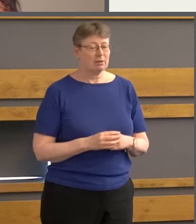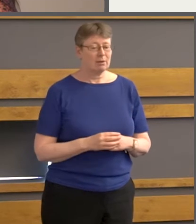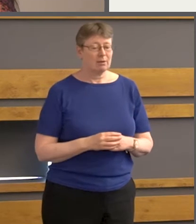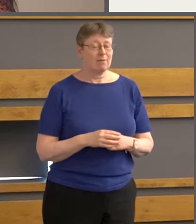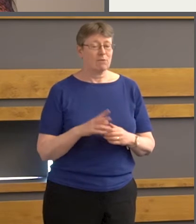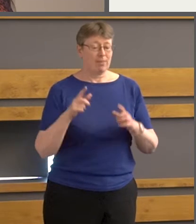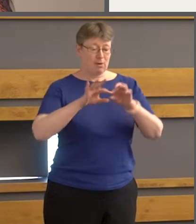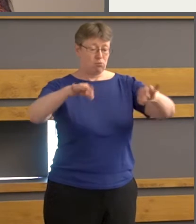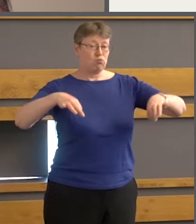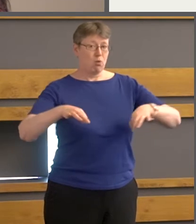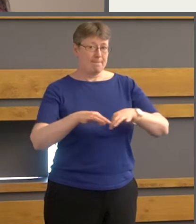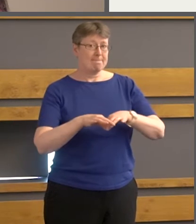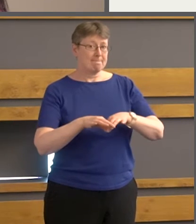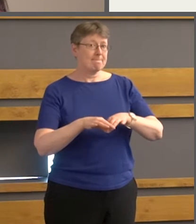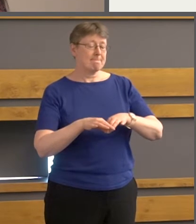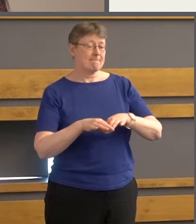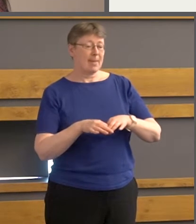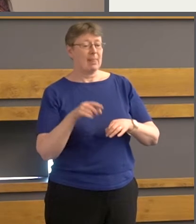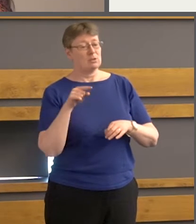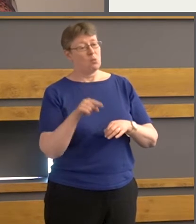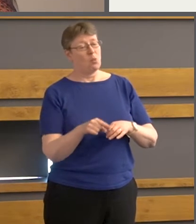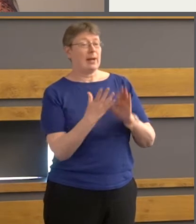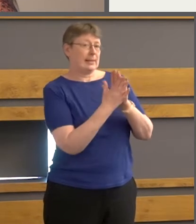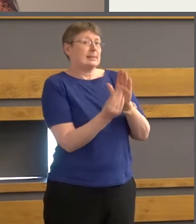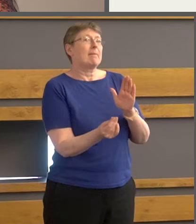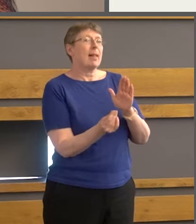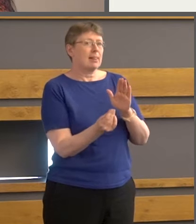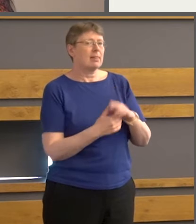in Glasgow in the Merchant City being just one testament to such commerce and exchange.